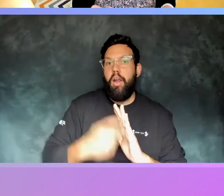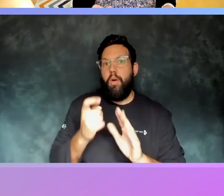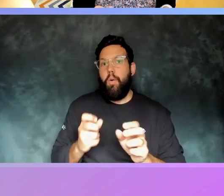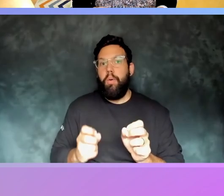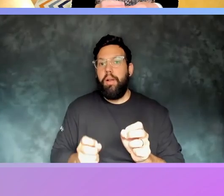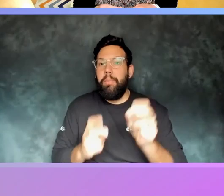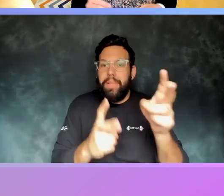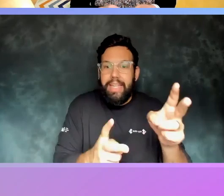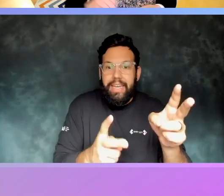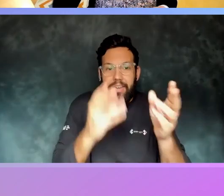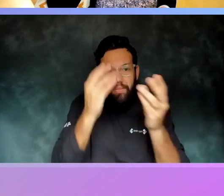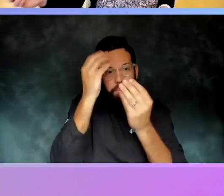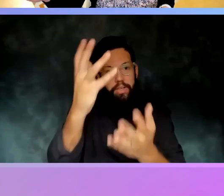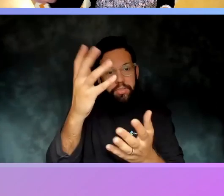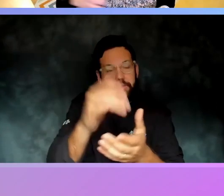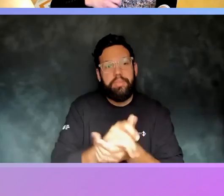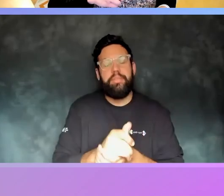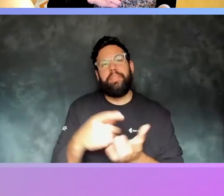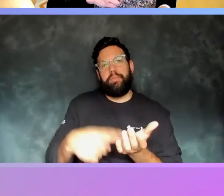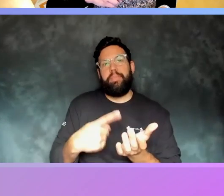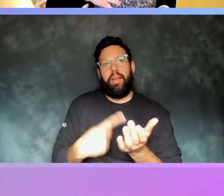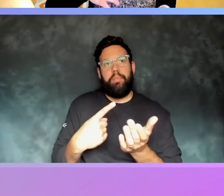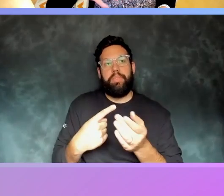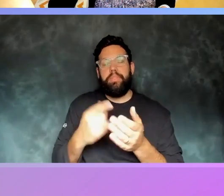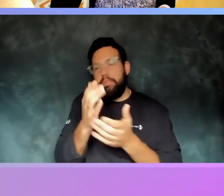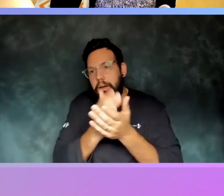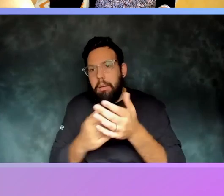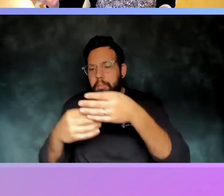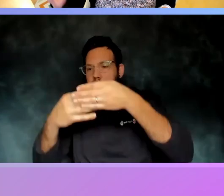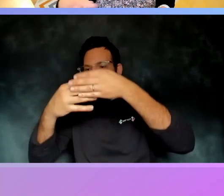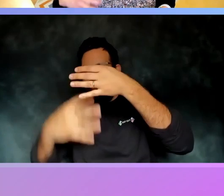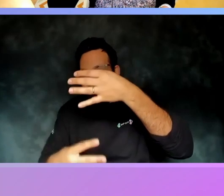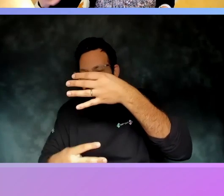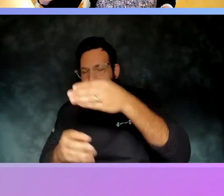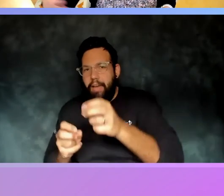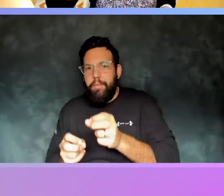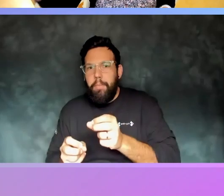It's a model and says join our newsletter to receive the latest updates and event info.